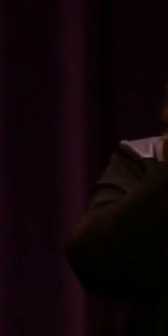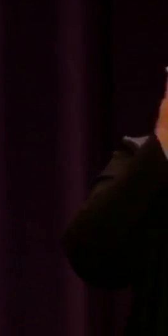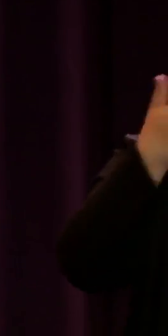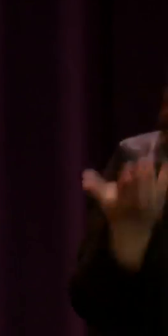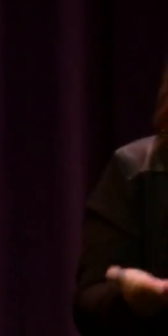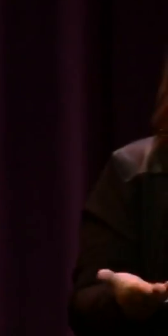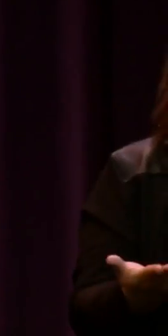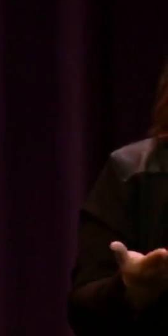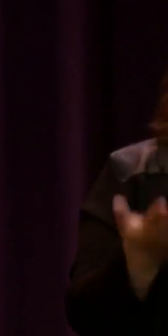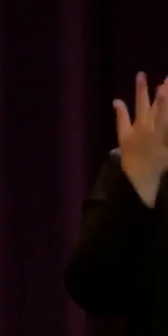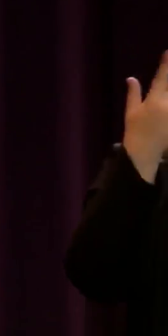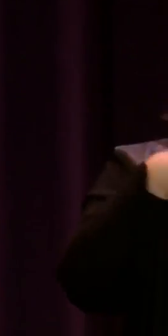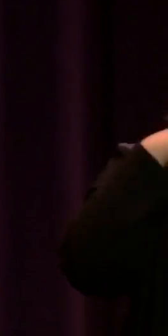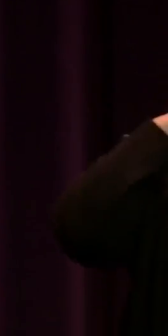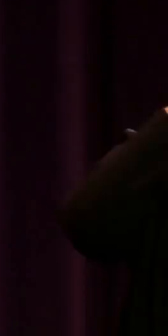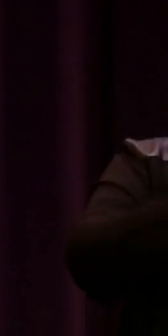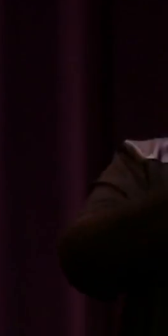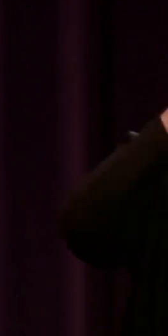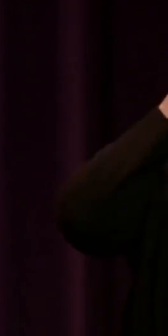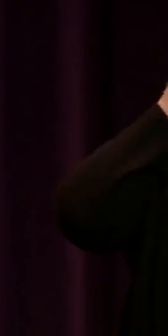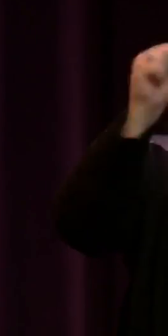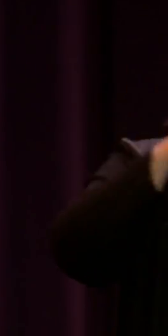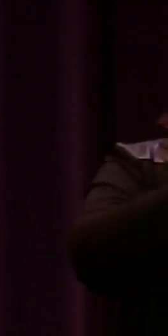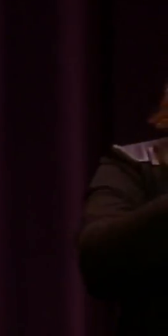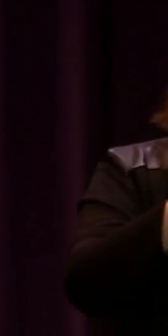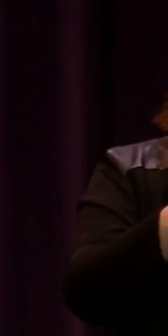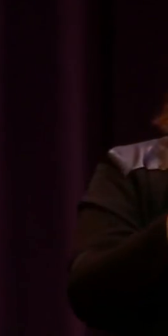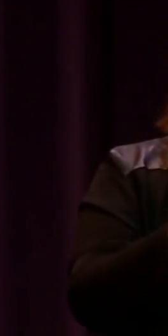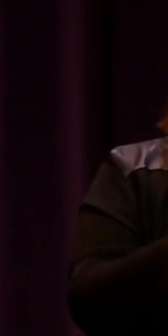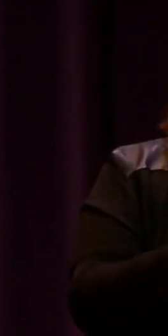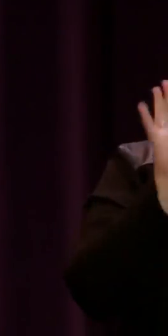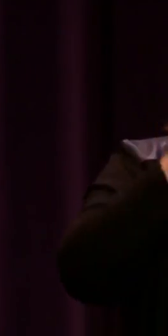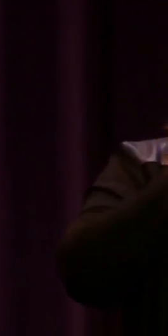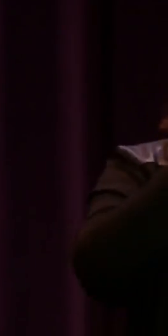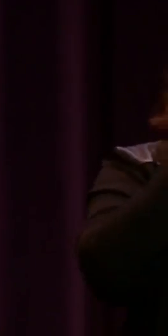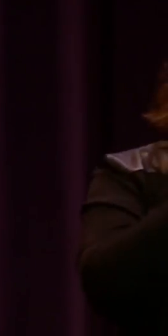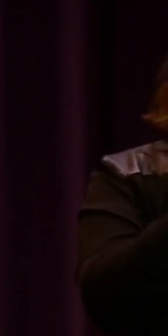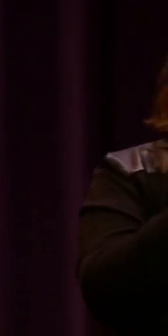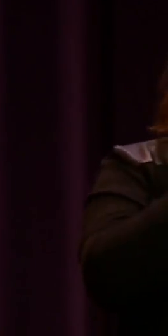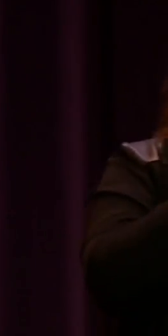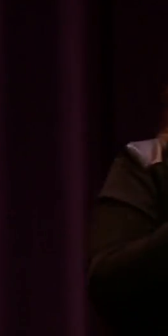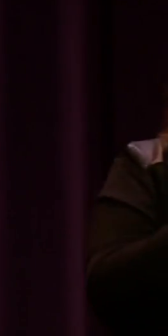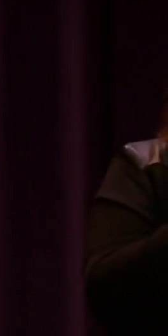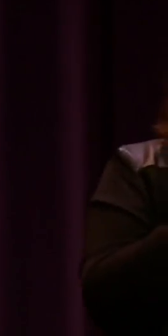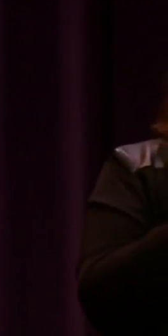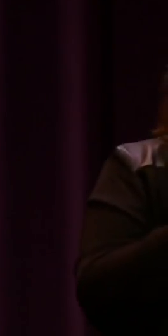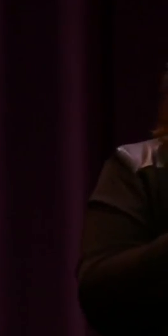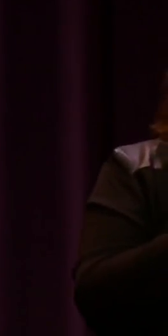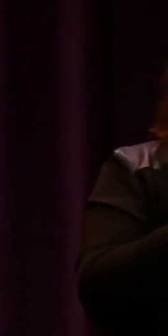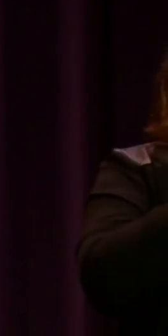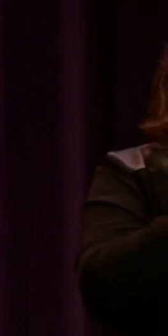WHY DO I BRING UP PRESIDENTIAL LEADERSHIP? I WAS 17 OR 18 YEARS OLD. 17 YEARS OLD.